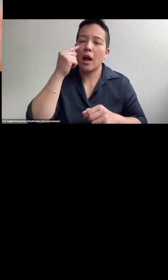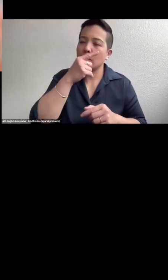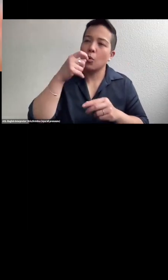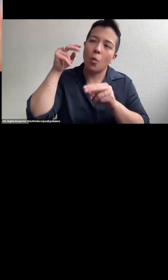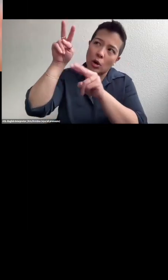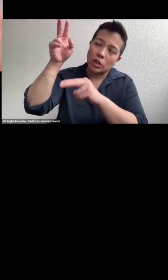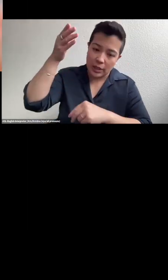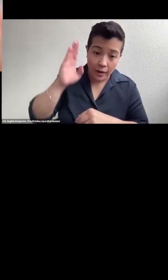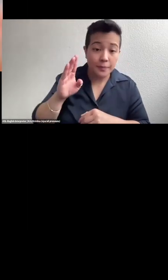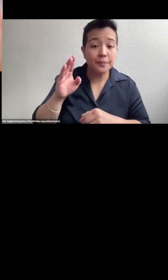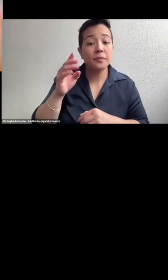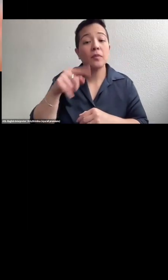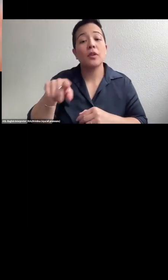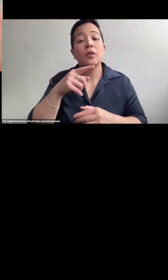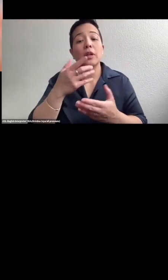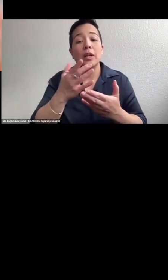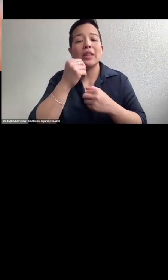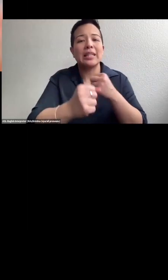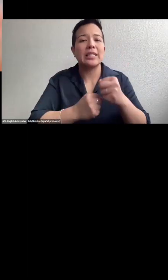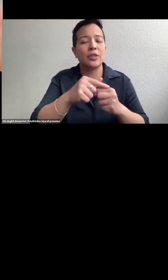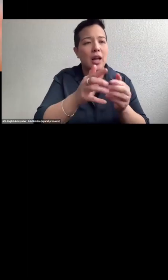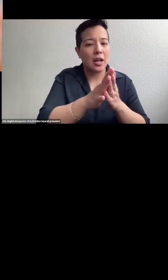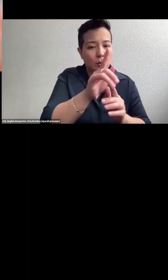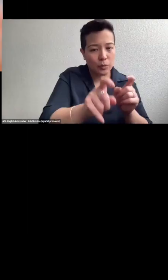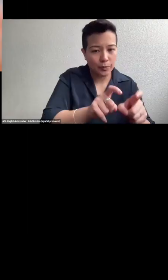and years that answer", and my daughter is the answer.